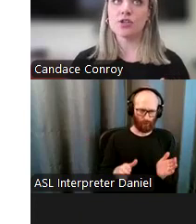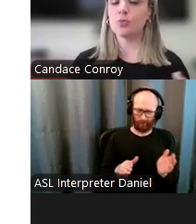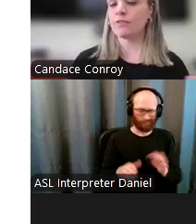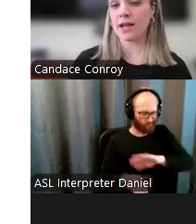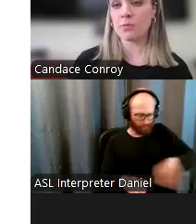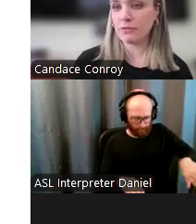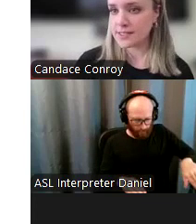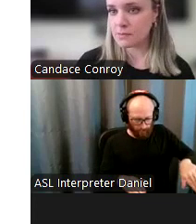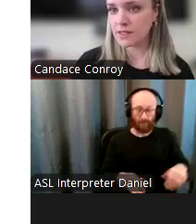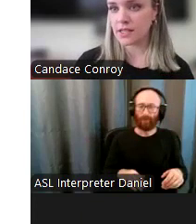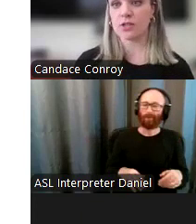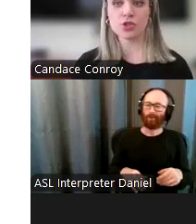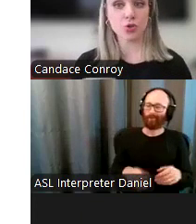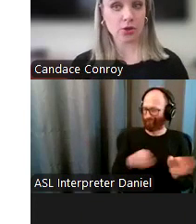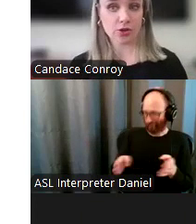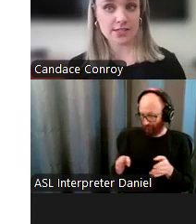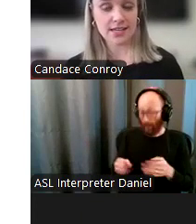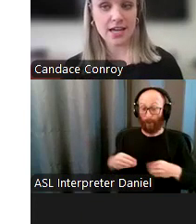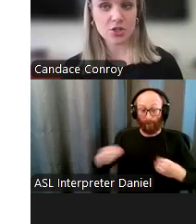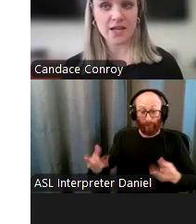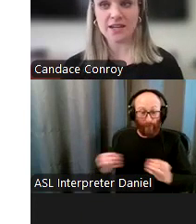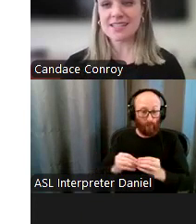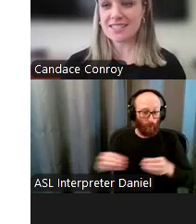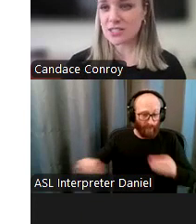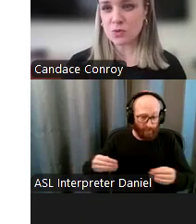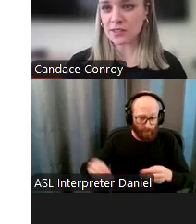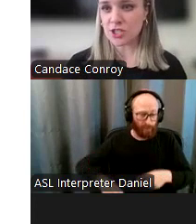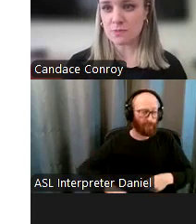to provide more flexibility to increase engagement. Because this is really just